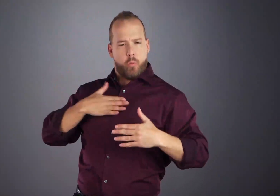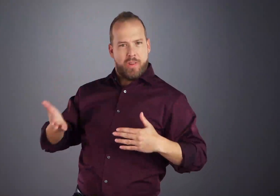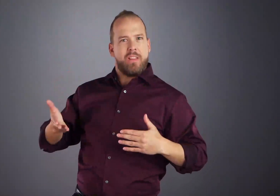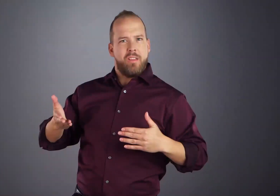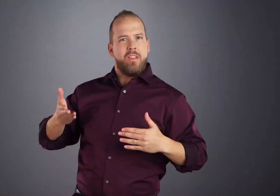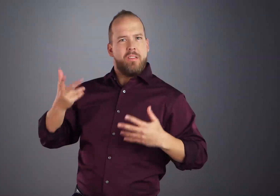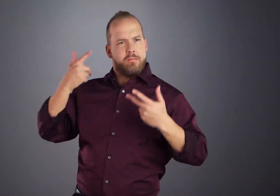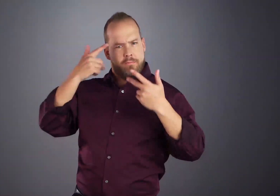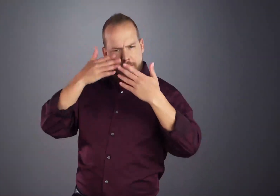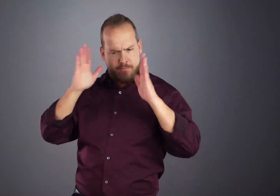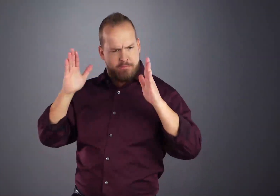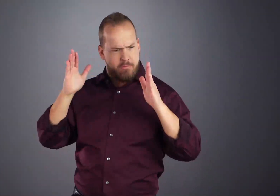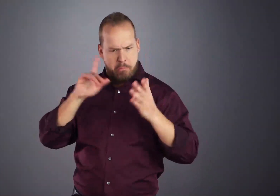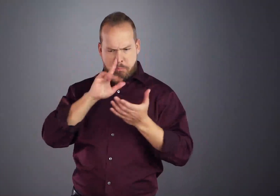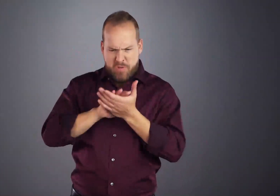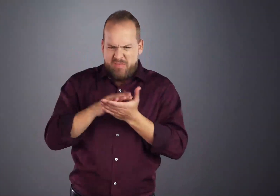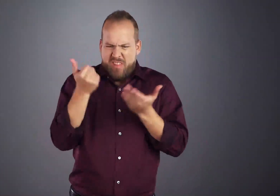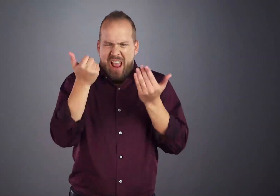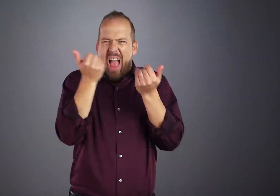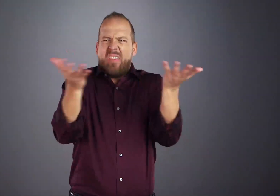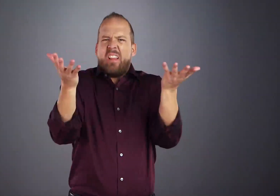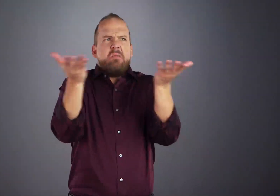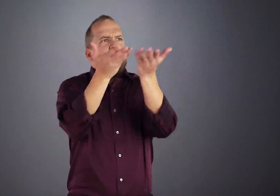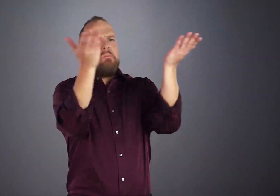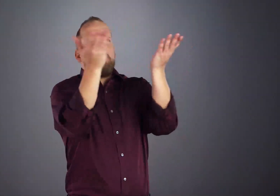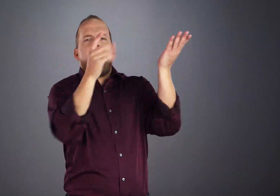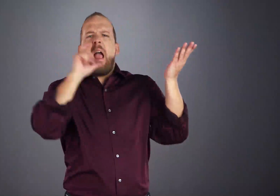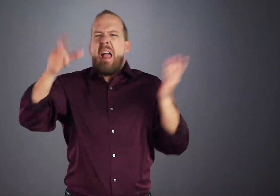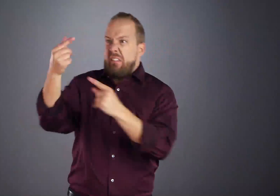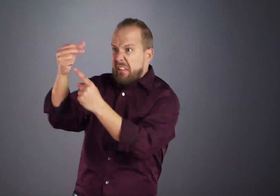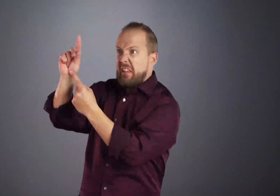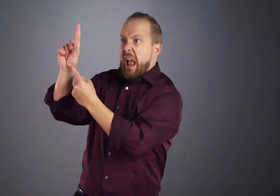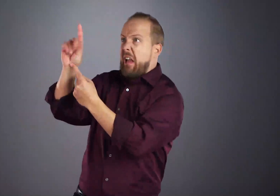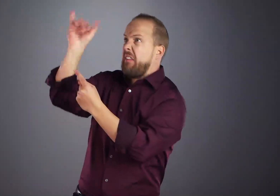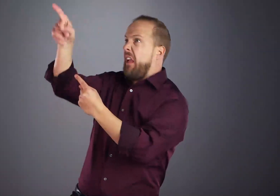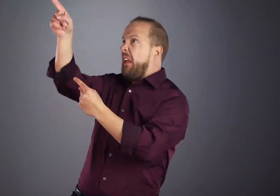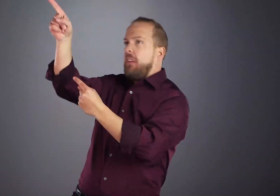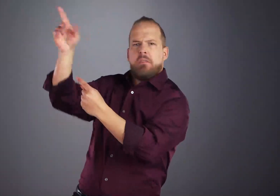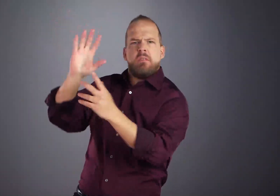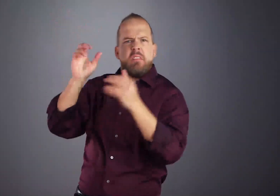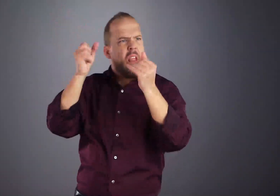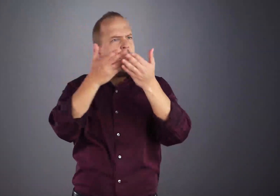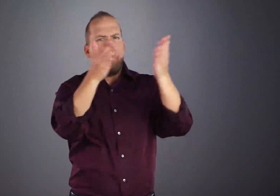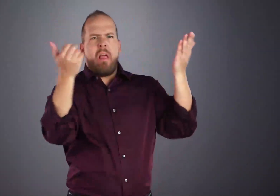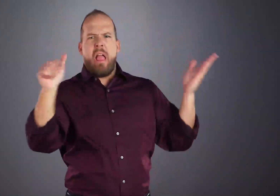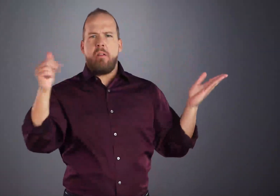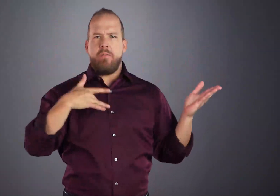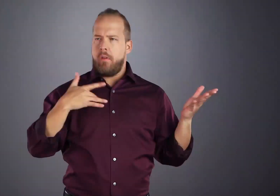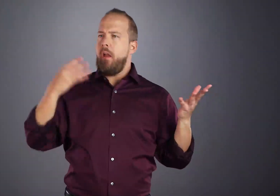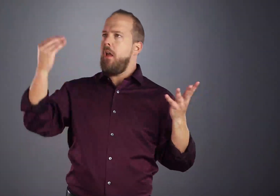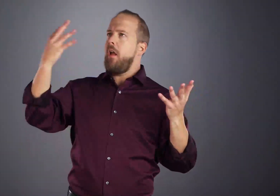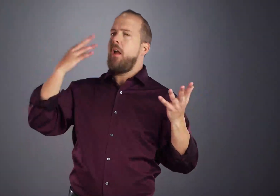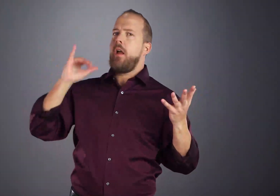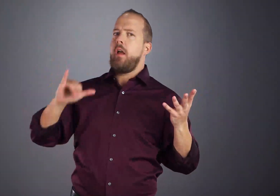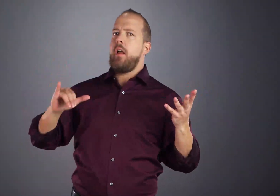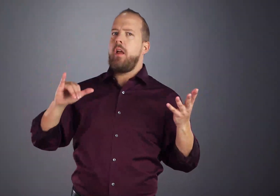It was only a matter of being willing to believe in a Power greater than myself.